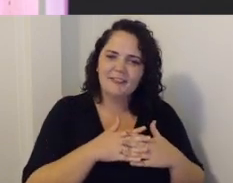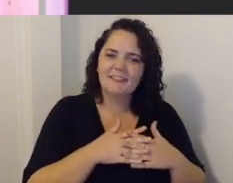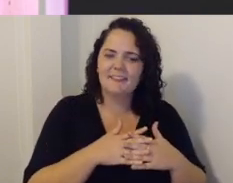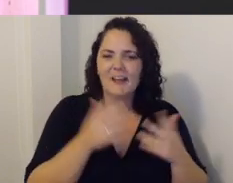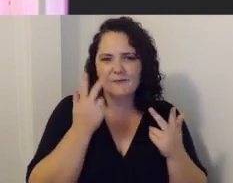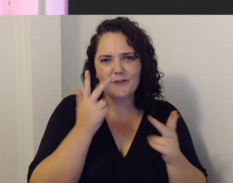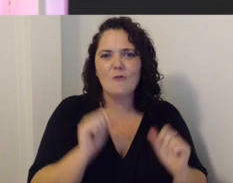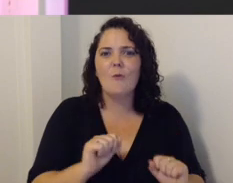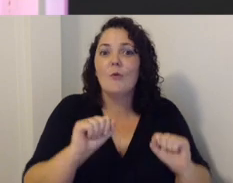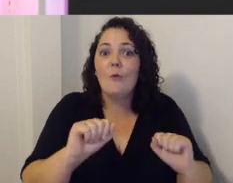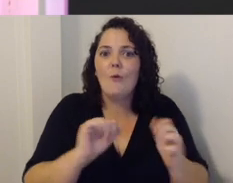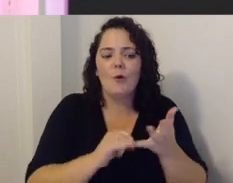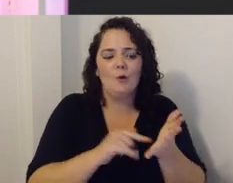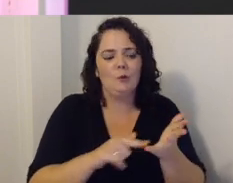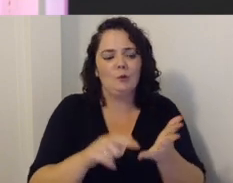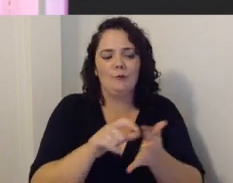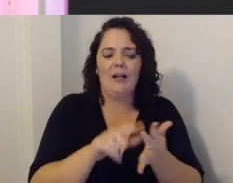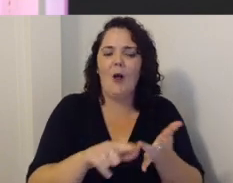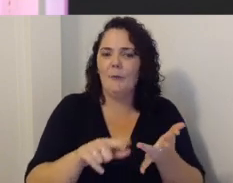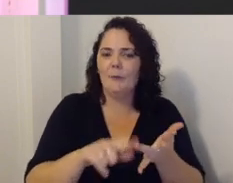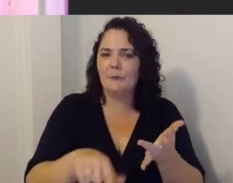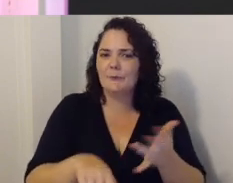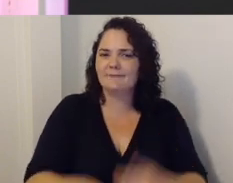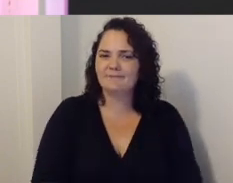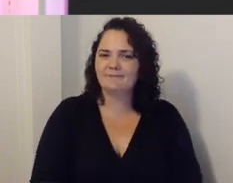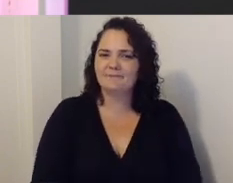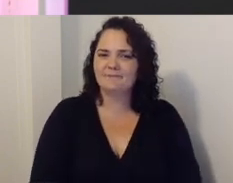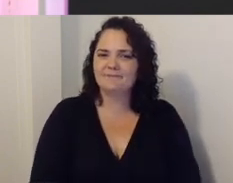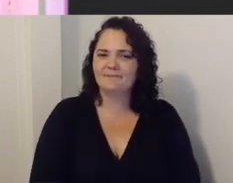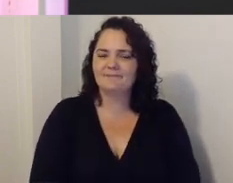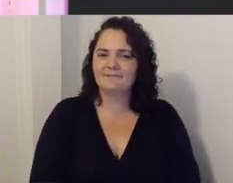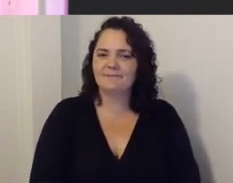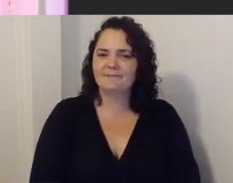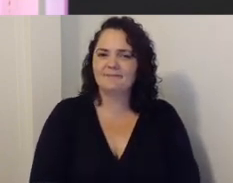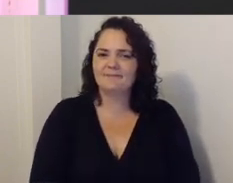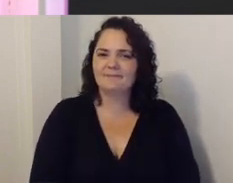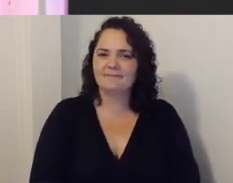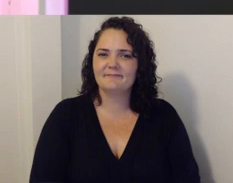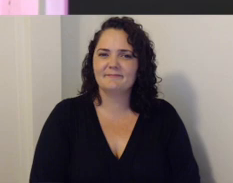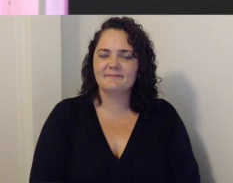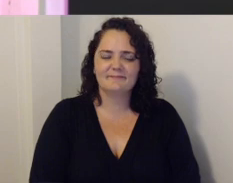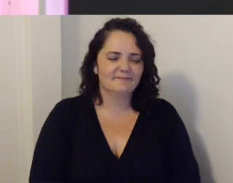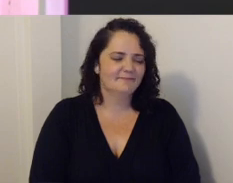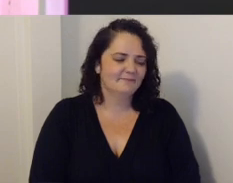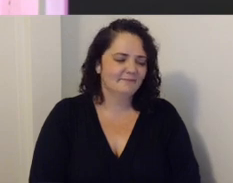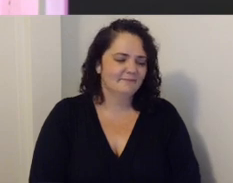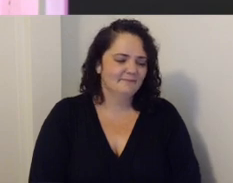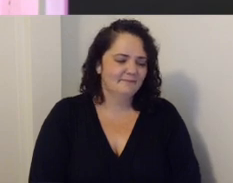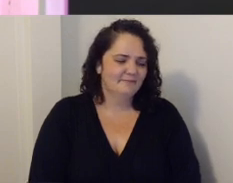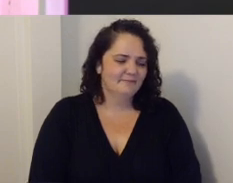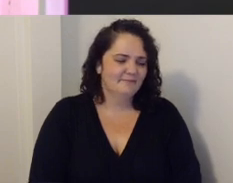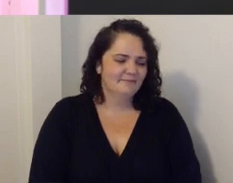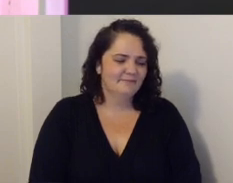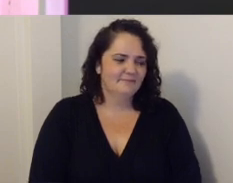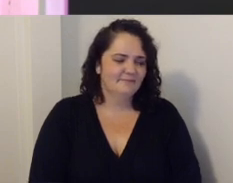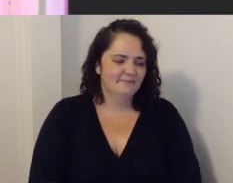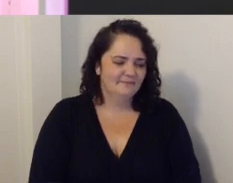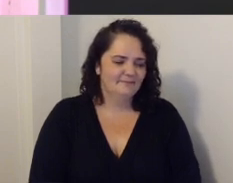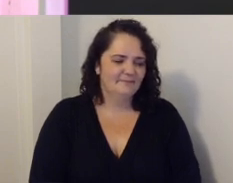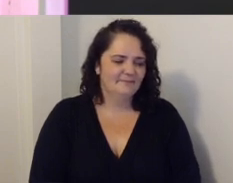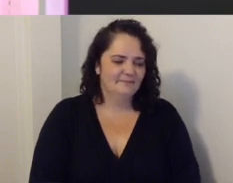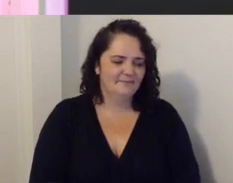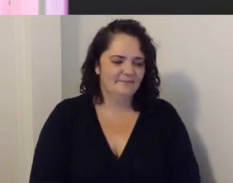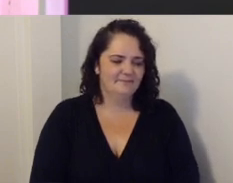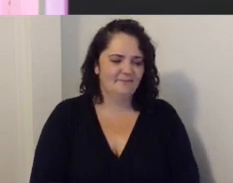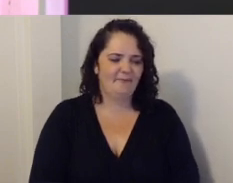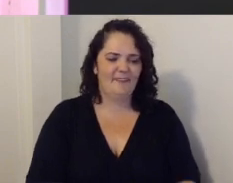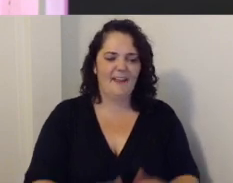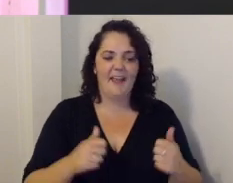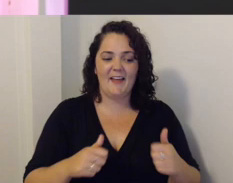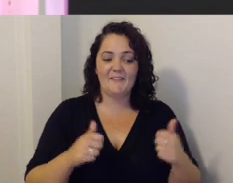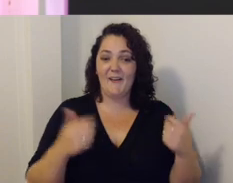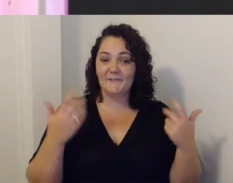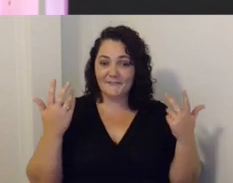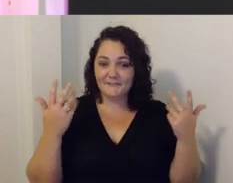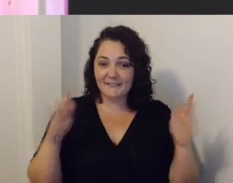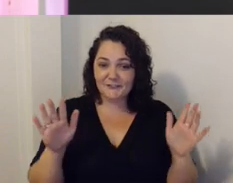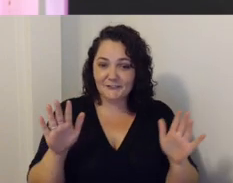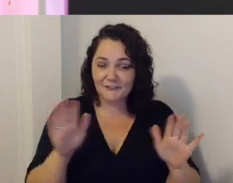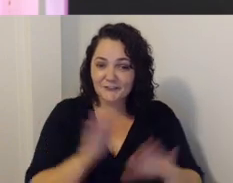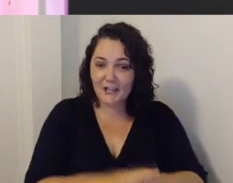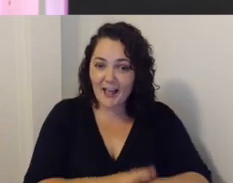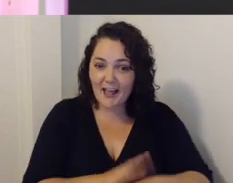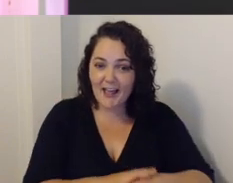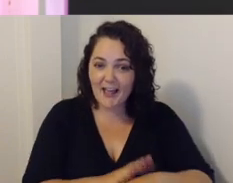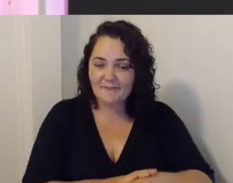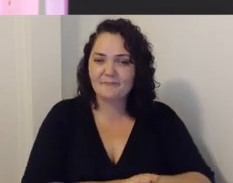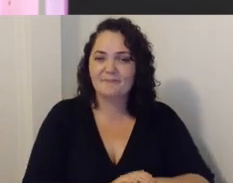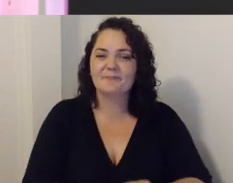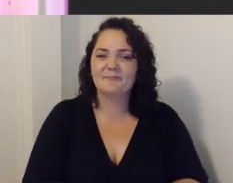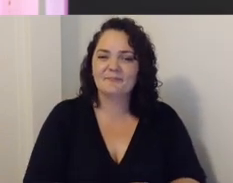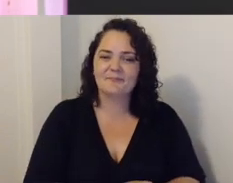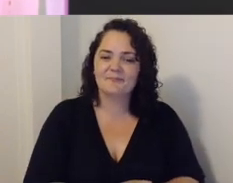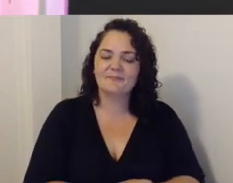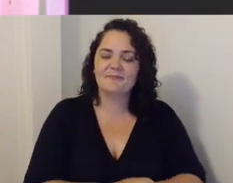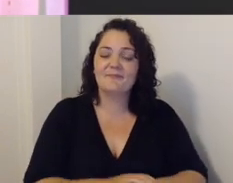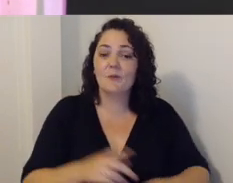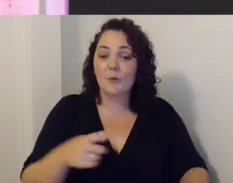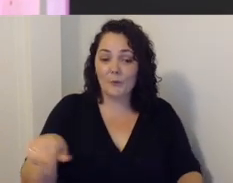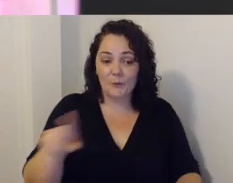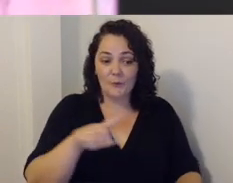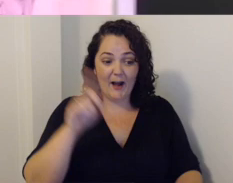getting creative and drawing along. And we're out alright um please everybody at home, I swear to